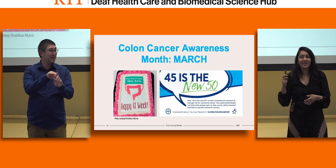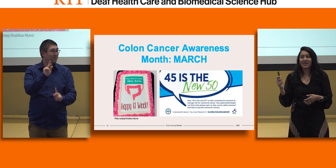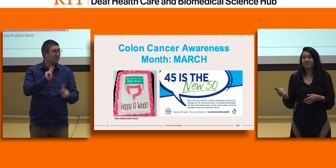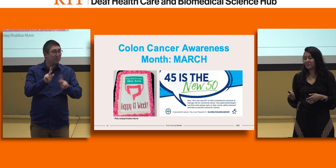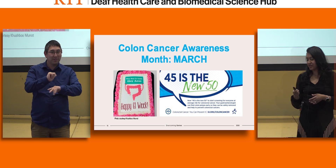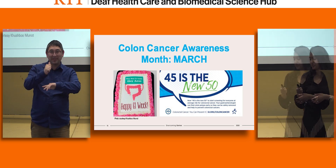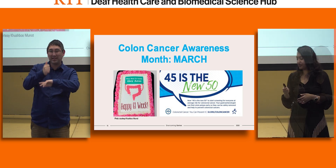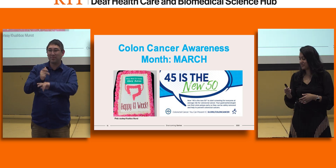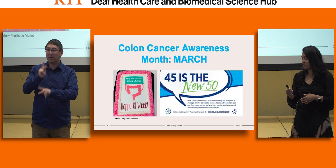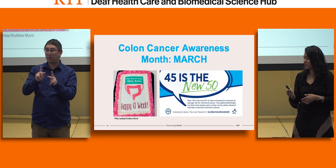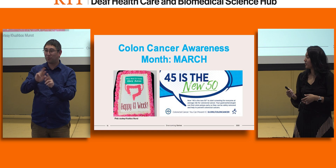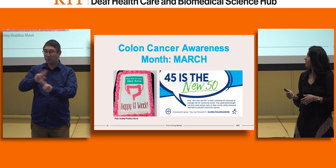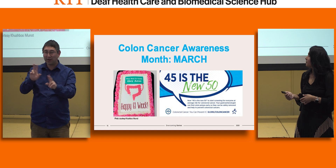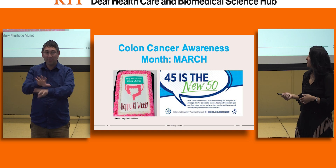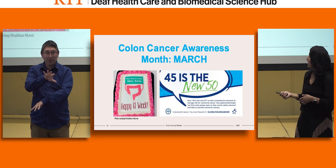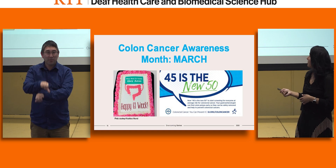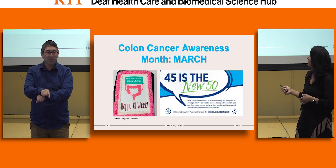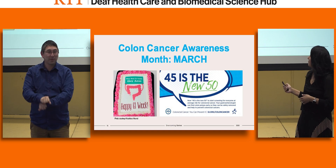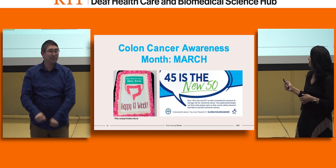and we make sure we set people up for that.